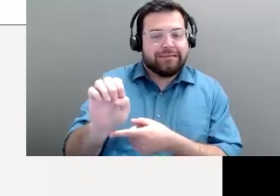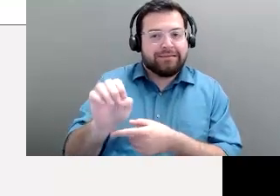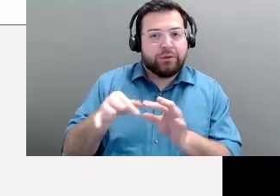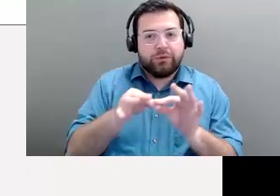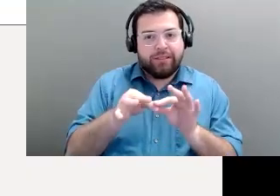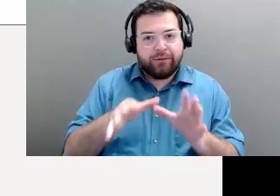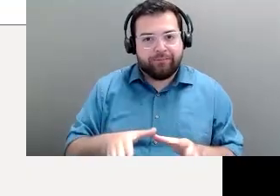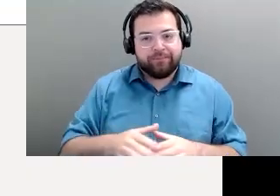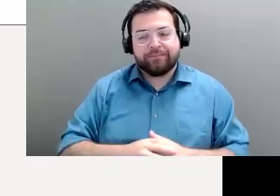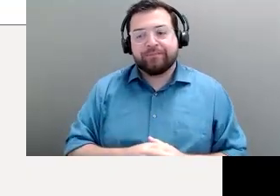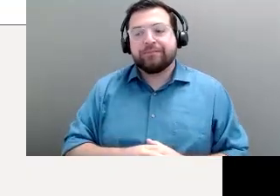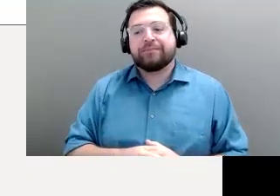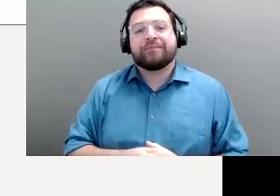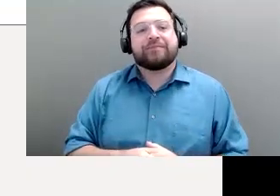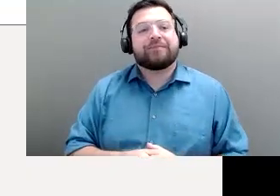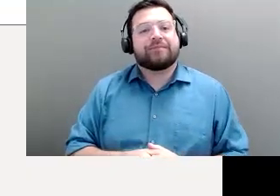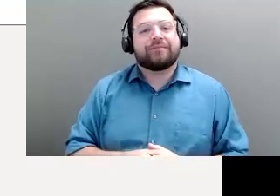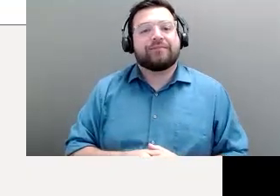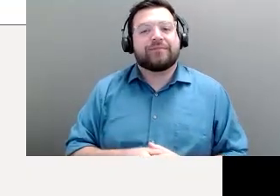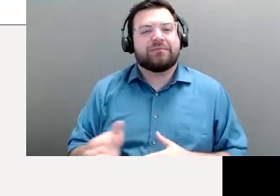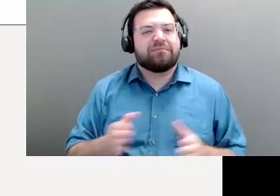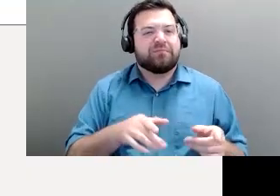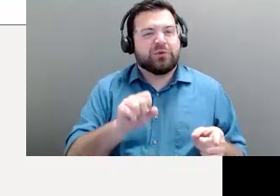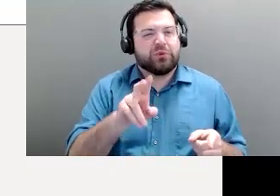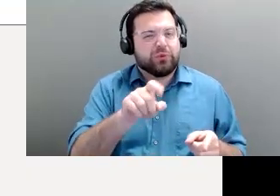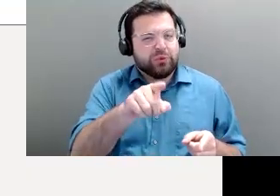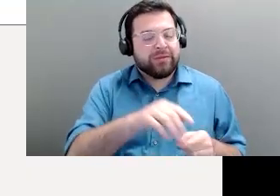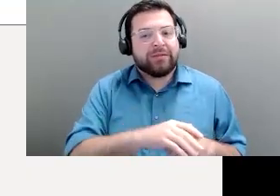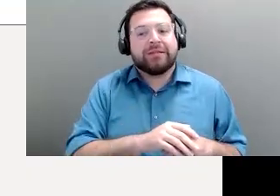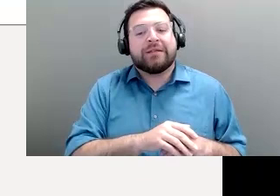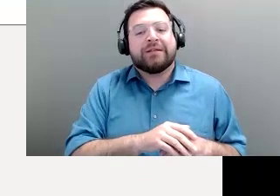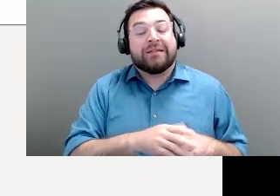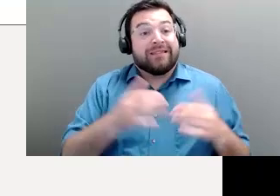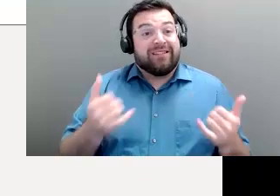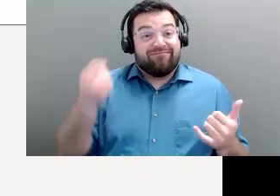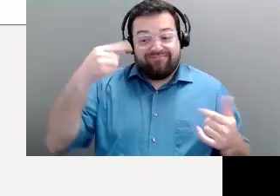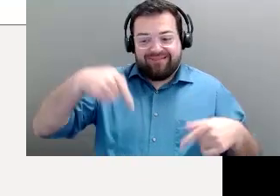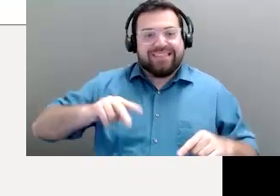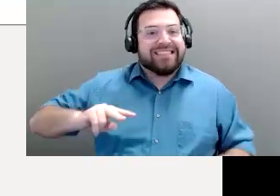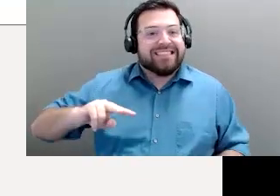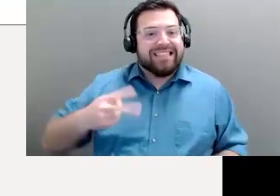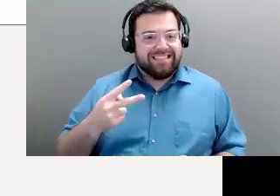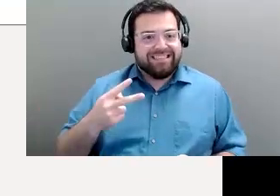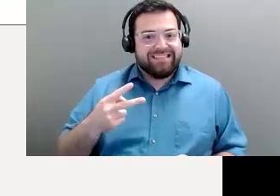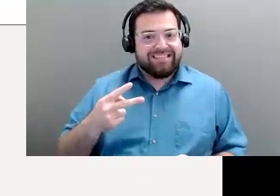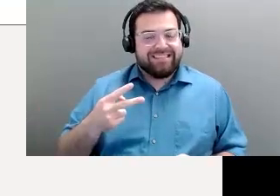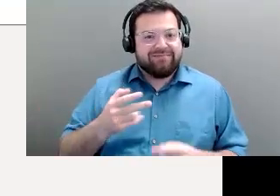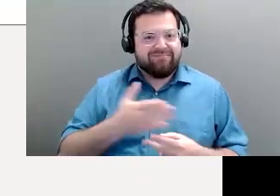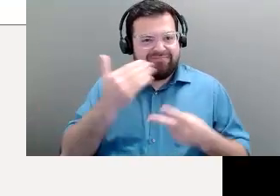Thank you. This is, the second in our RSI workshop series. And so today we're.